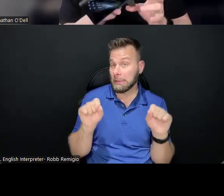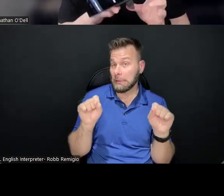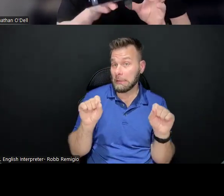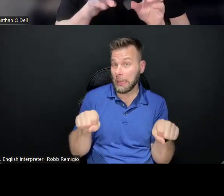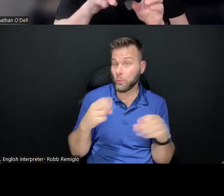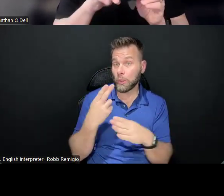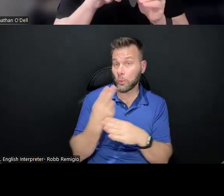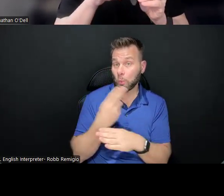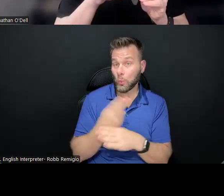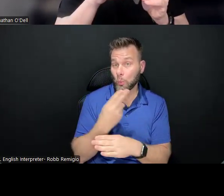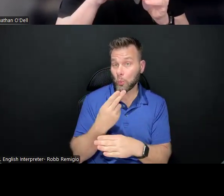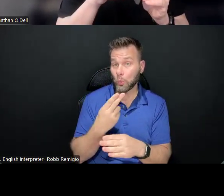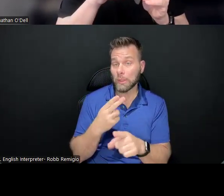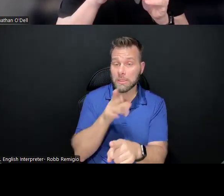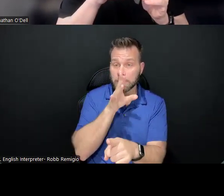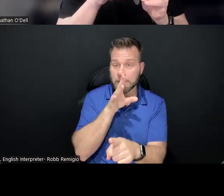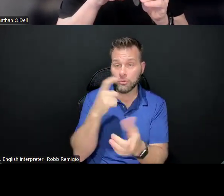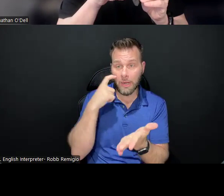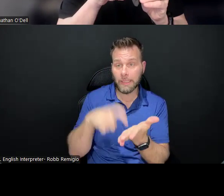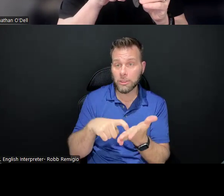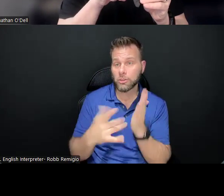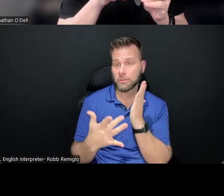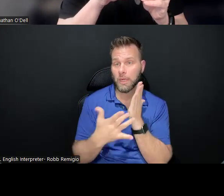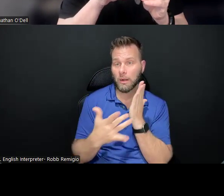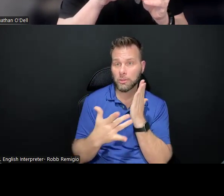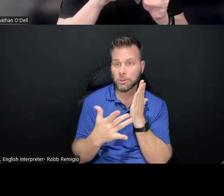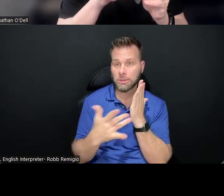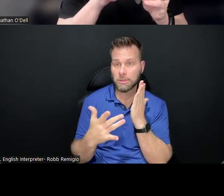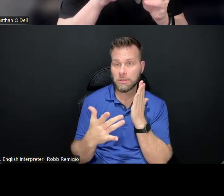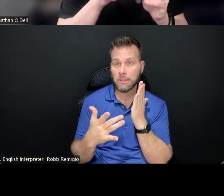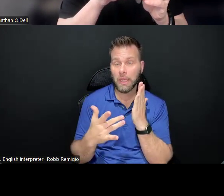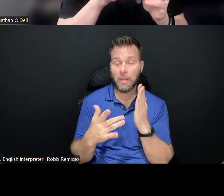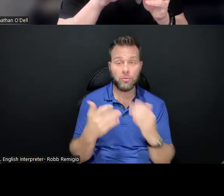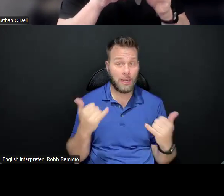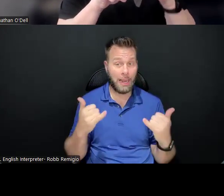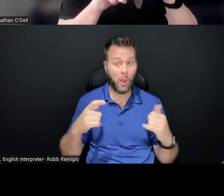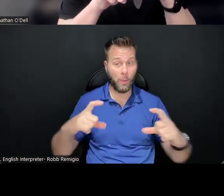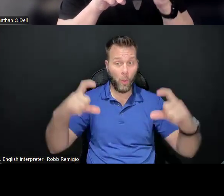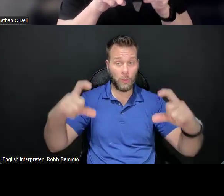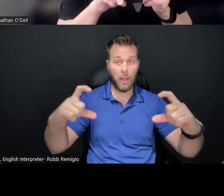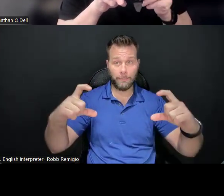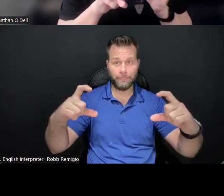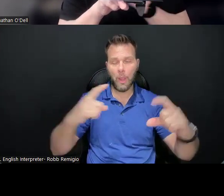what, can we use, uhm, speech recognition technology. I'm holding up what I'm doing